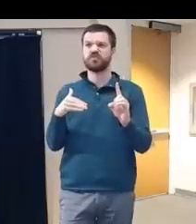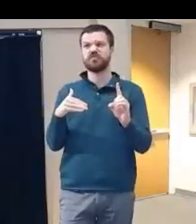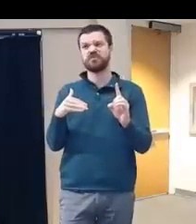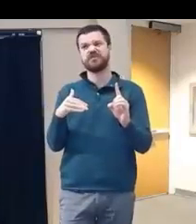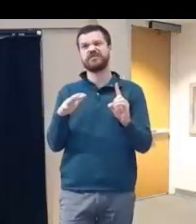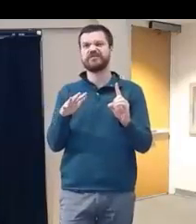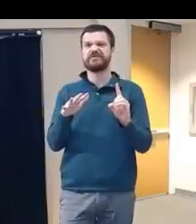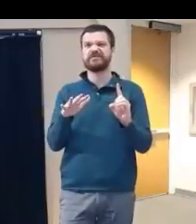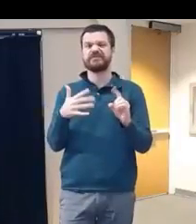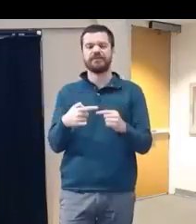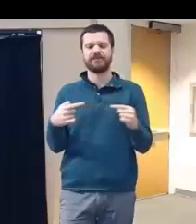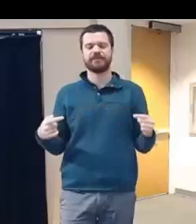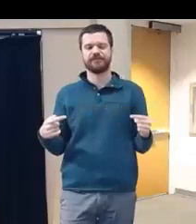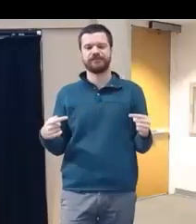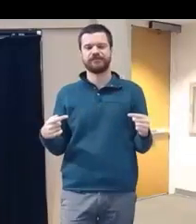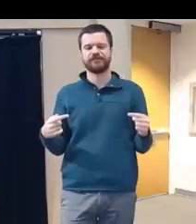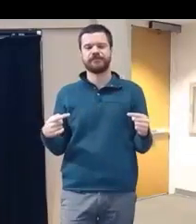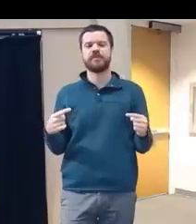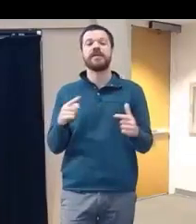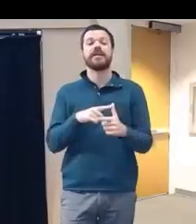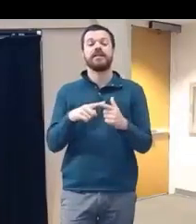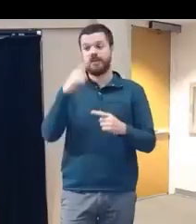something opposite just hold on to those for just a second